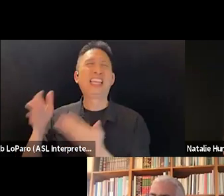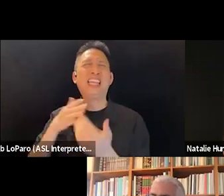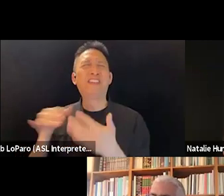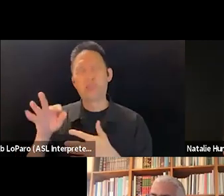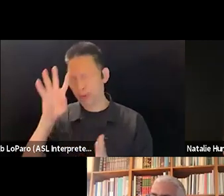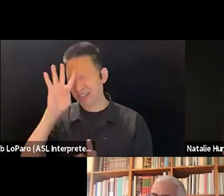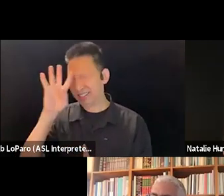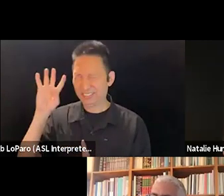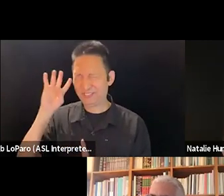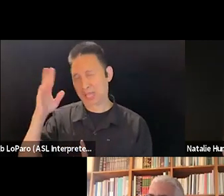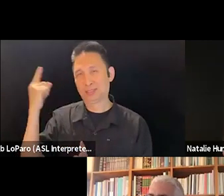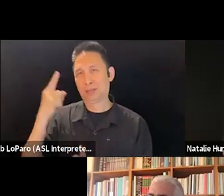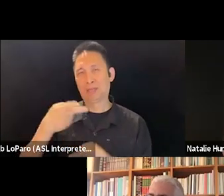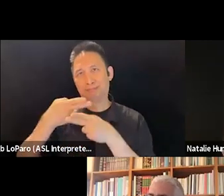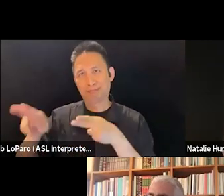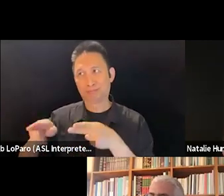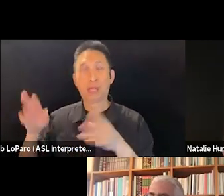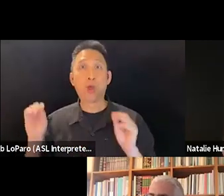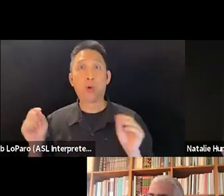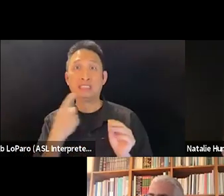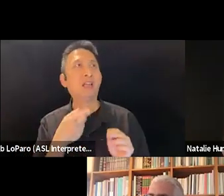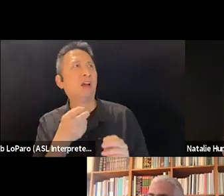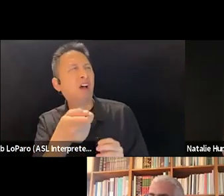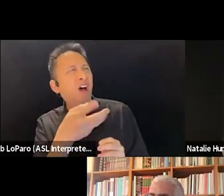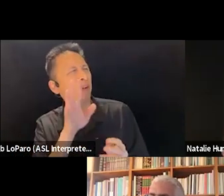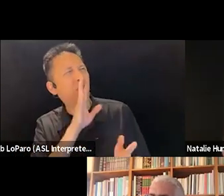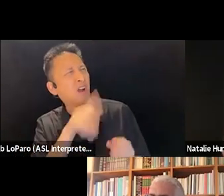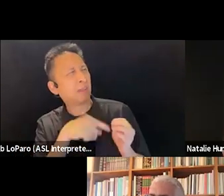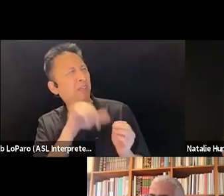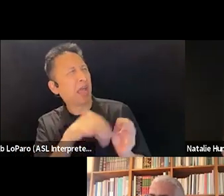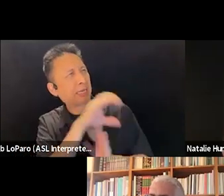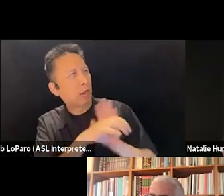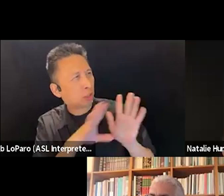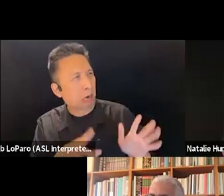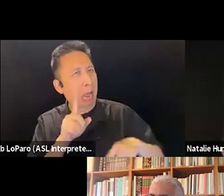nobody is going to say, but you are speaking about that character and I cannot find it in the film.